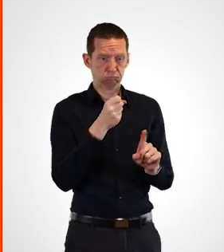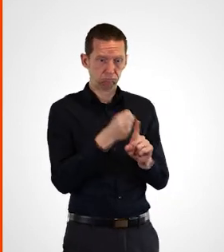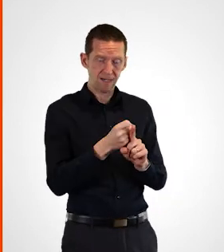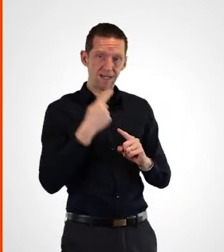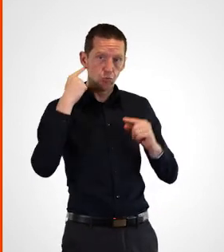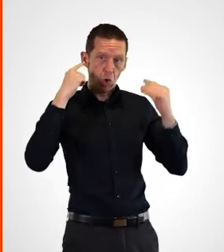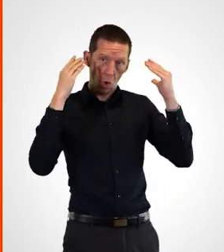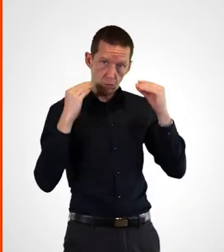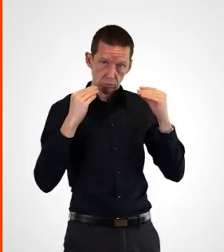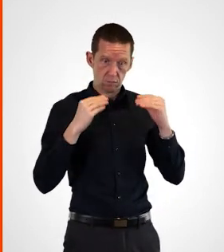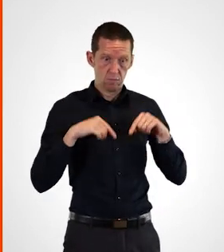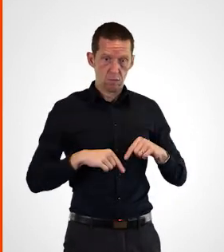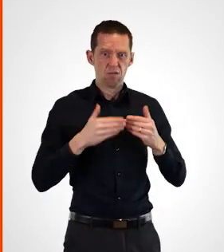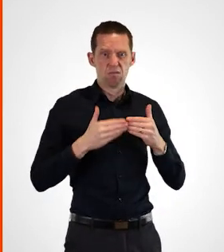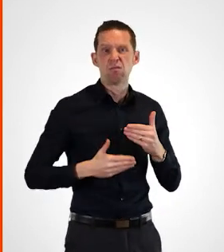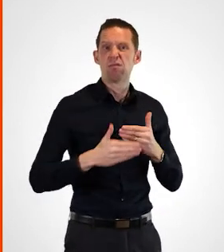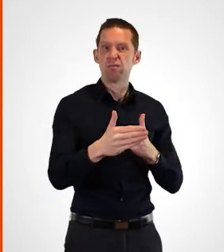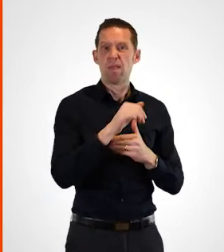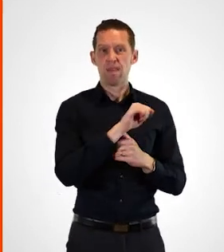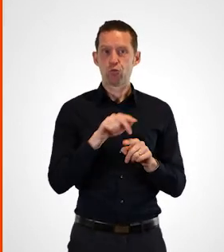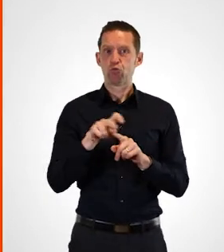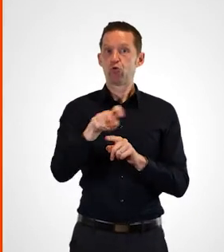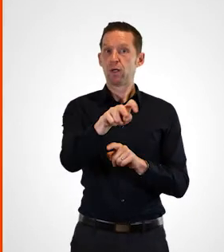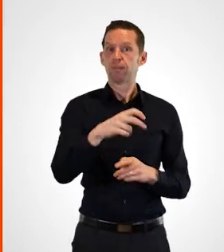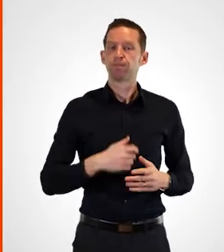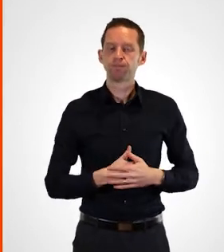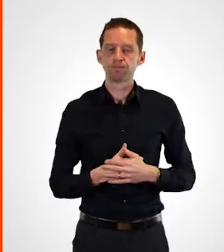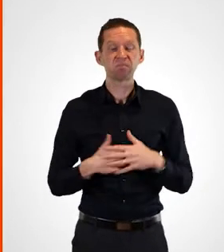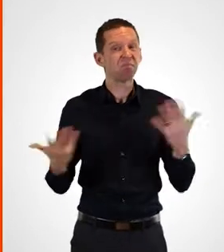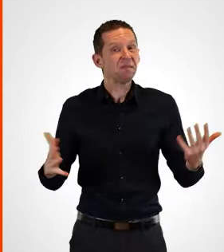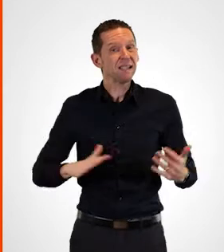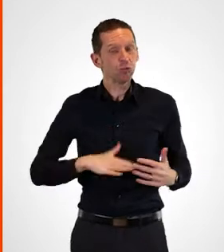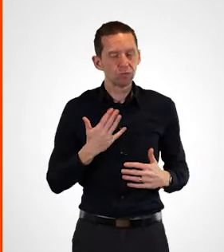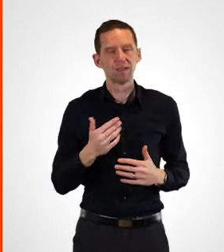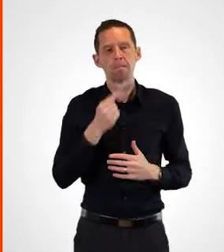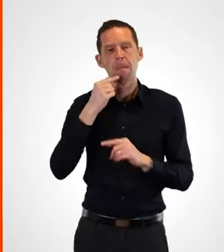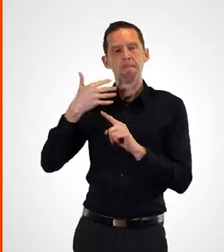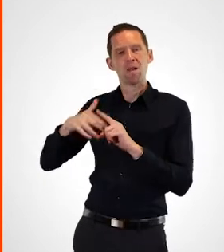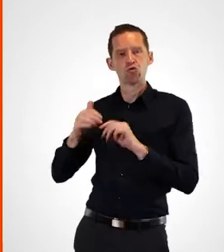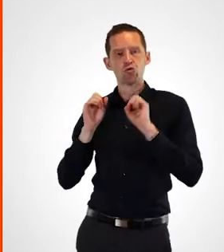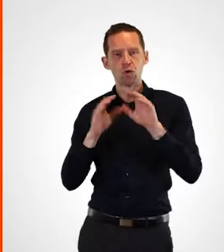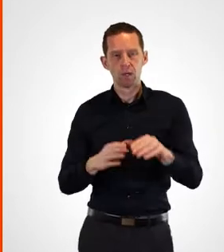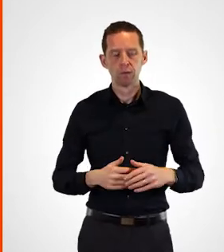on this process and on the journey along this path. Interestingly, just as a bit of background information,